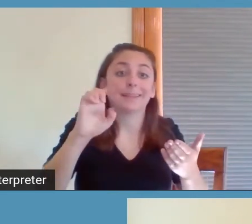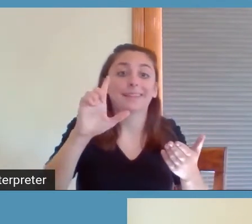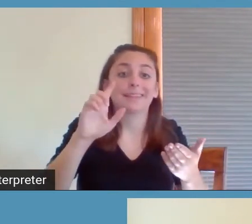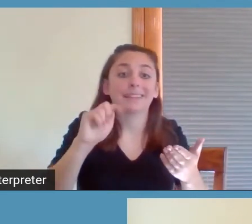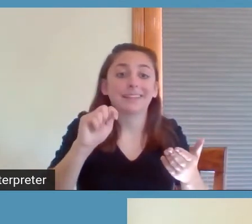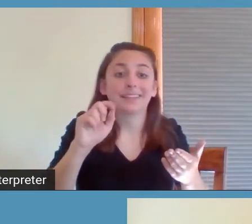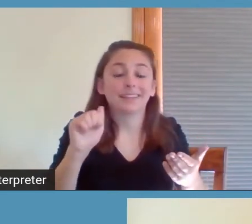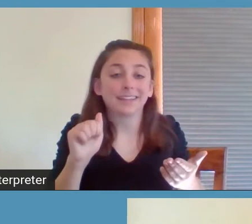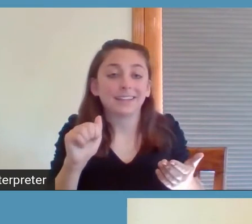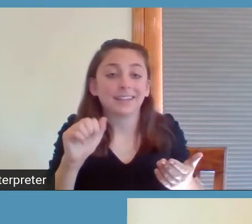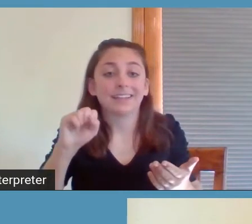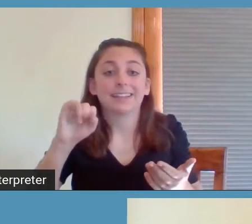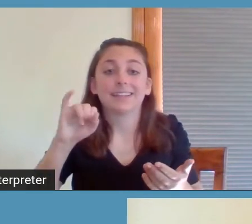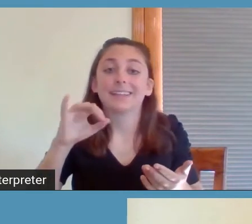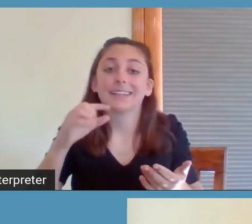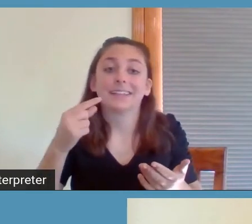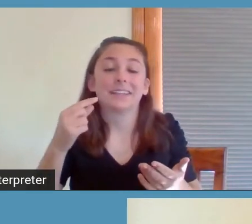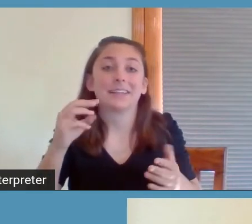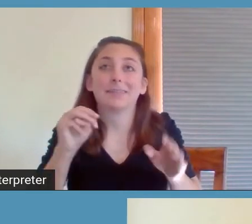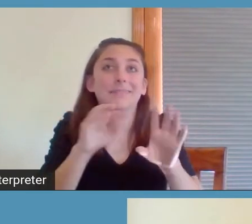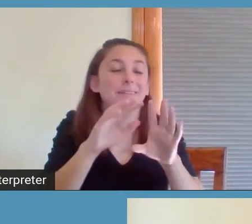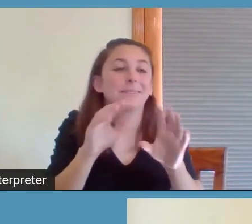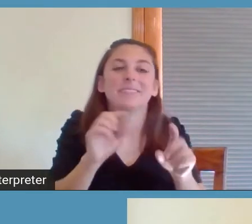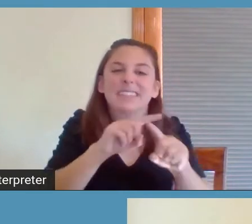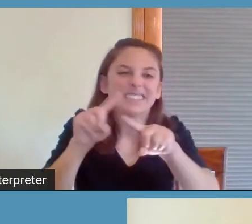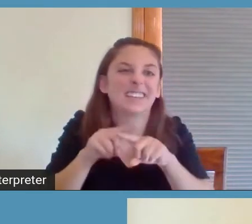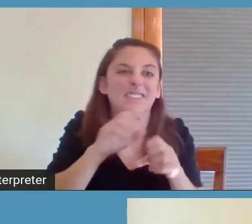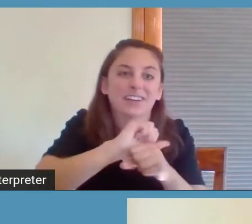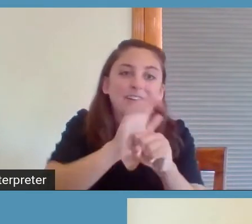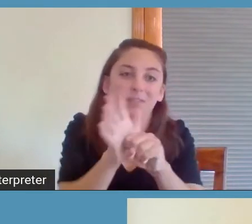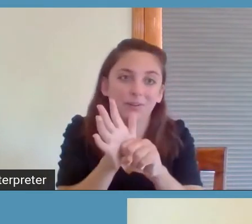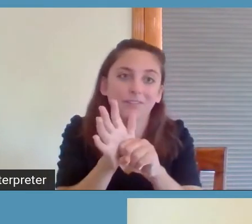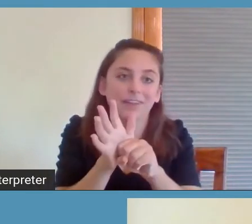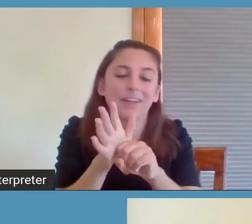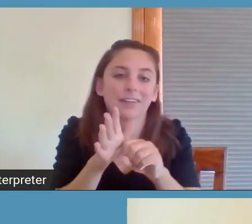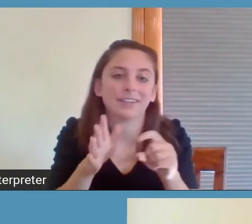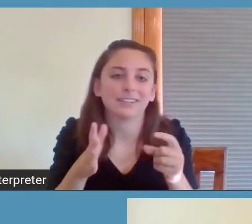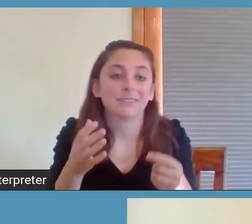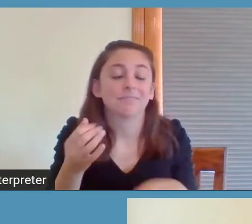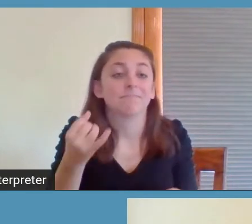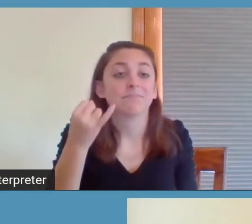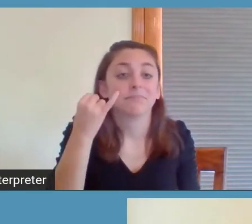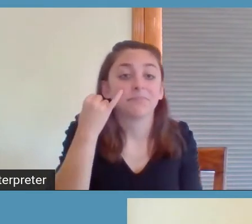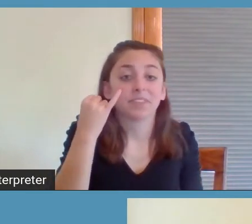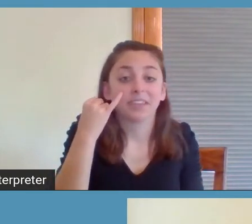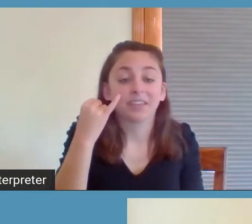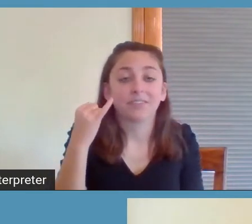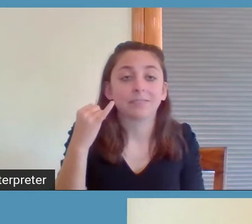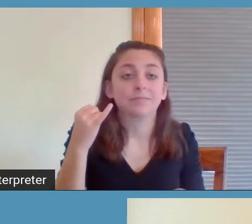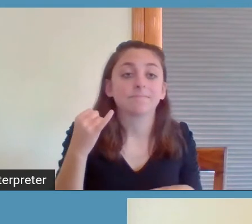type of warning comes up if you do have a plan b you'd have that in you know possible that plan b